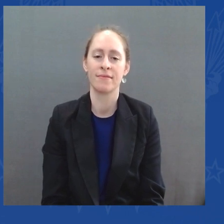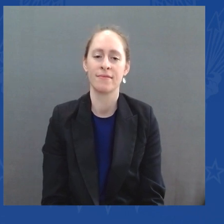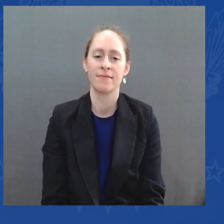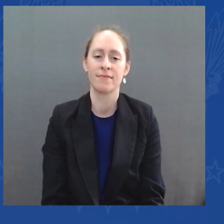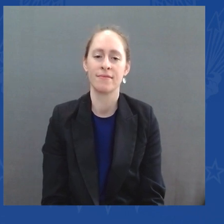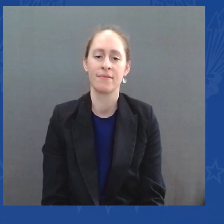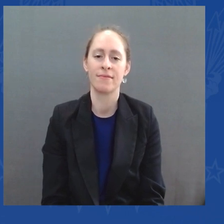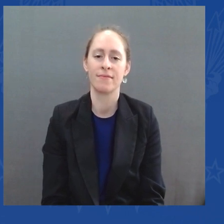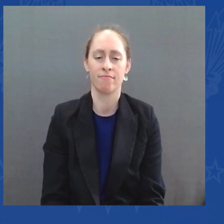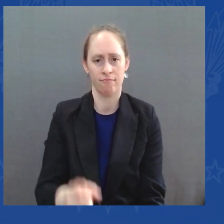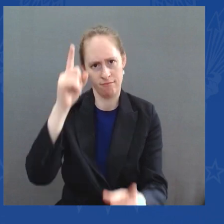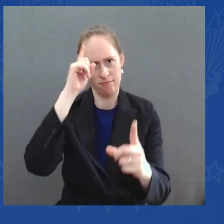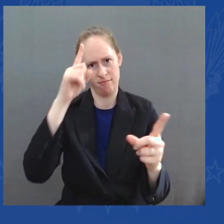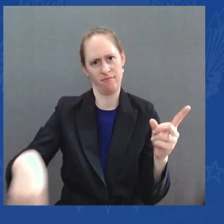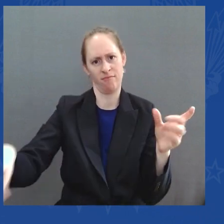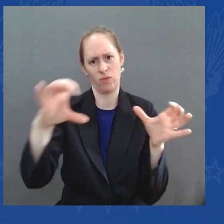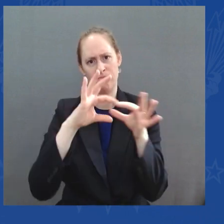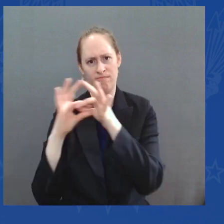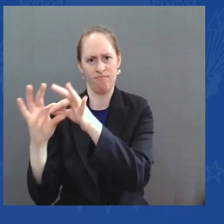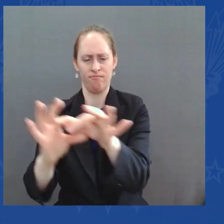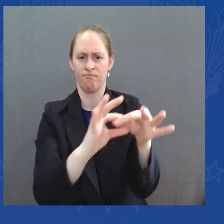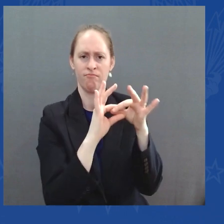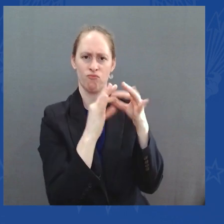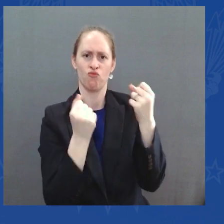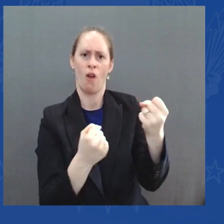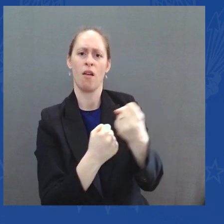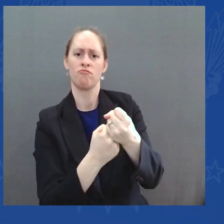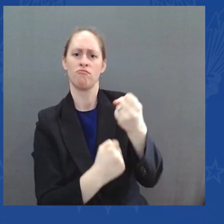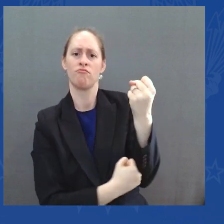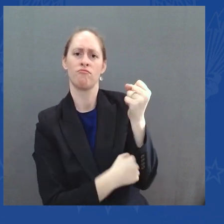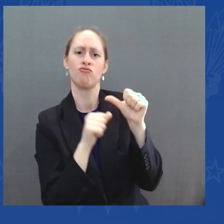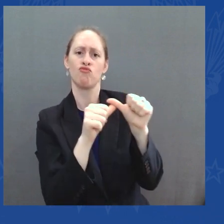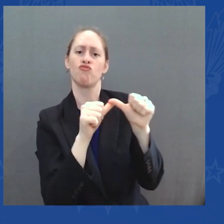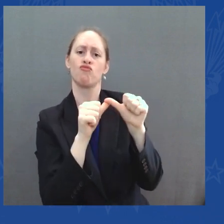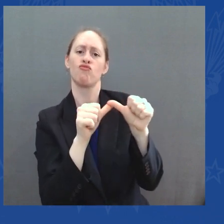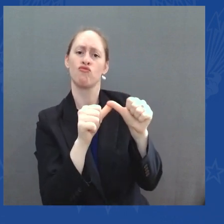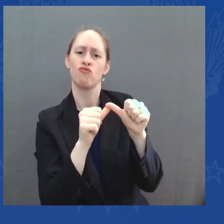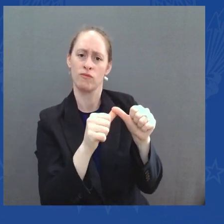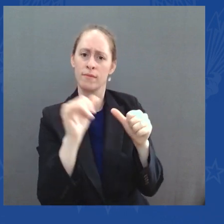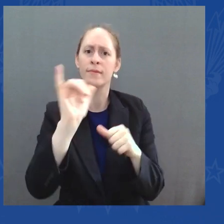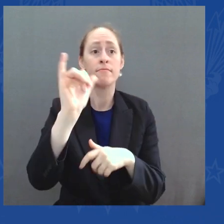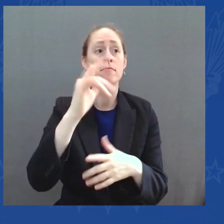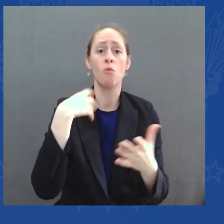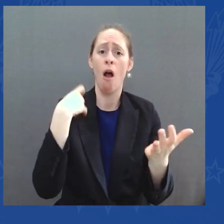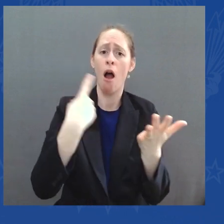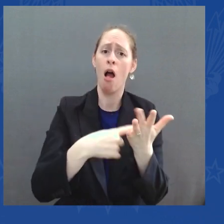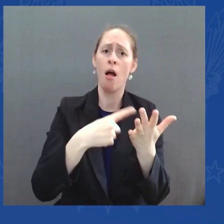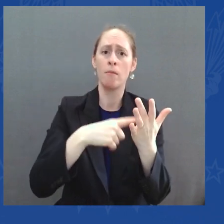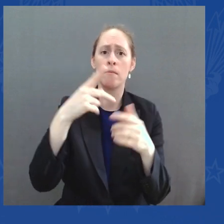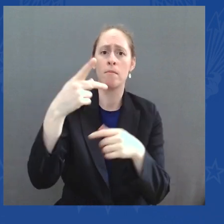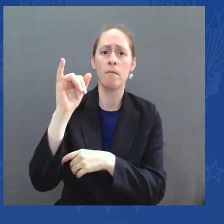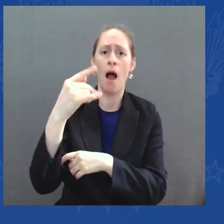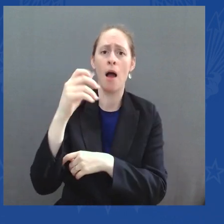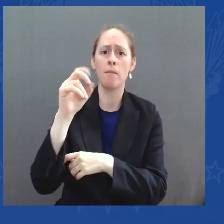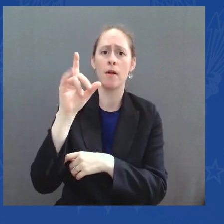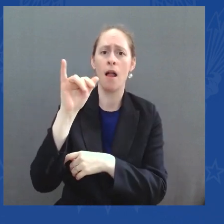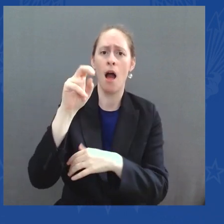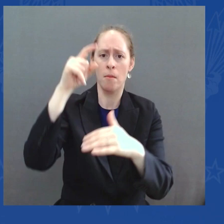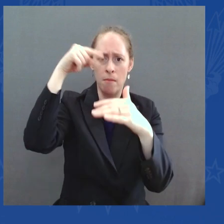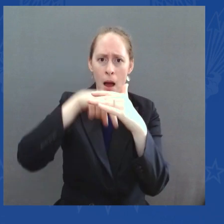a pipeline of hardworking men and women from all backgrounds, highly trained and highly motivated to get behind the wheel,